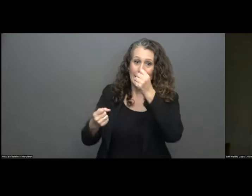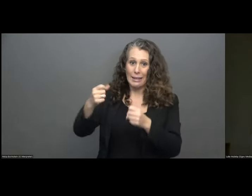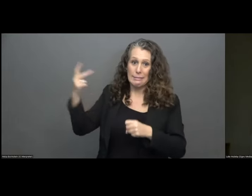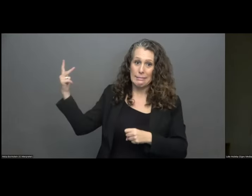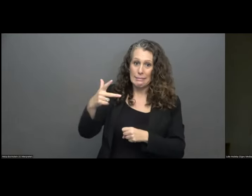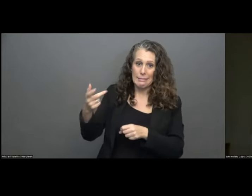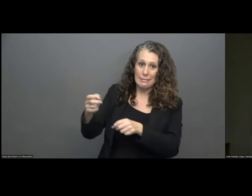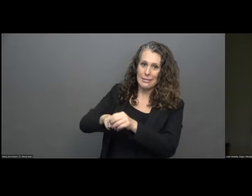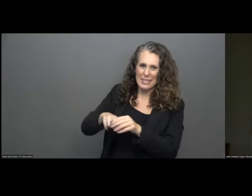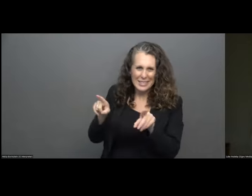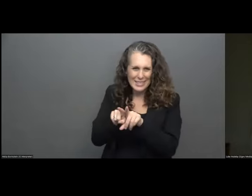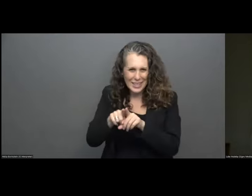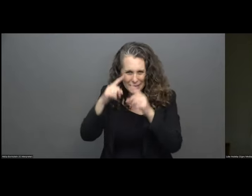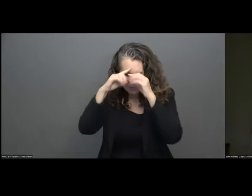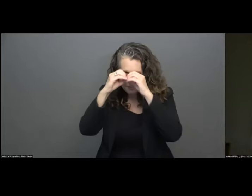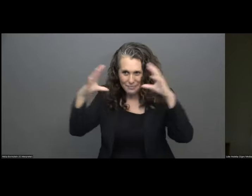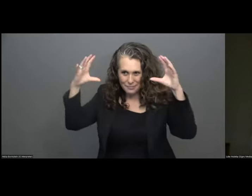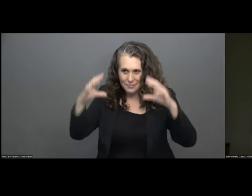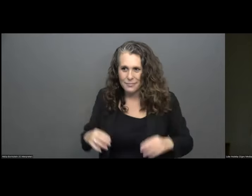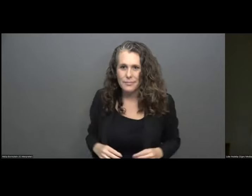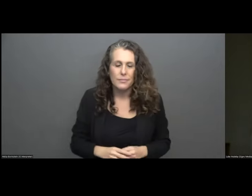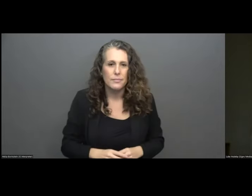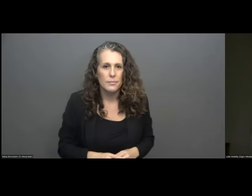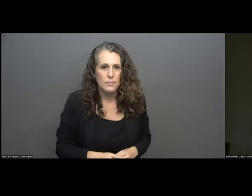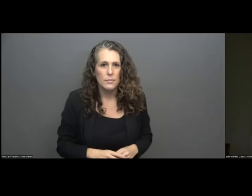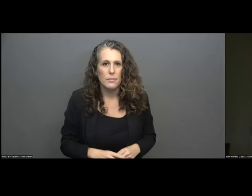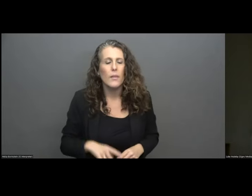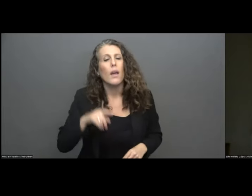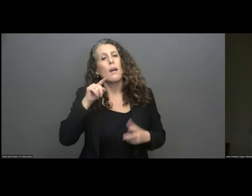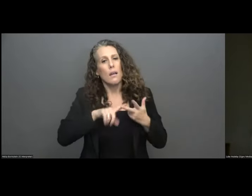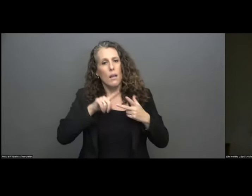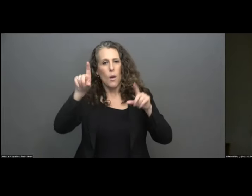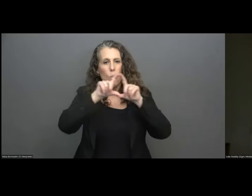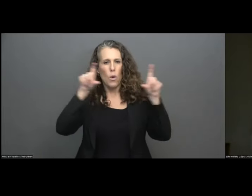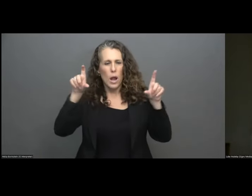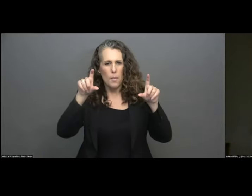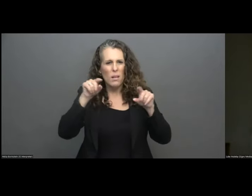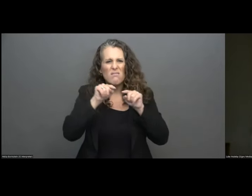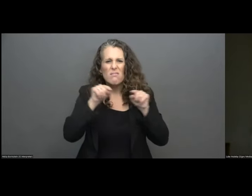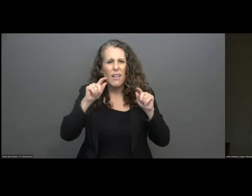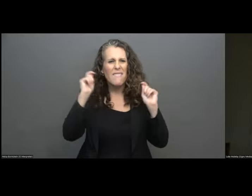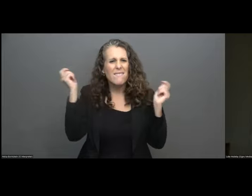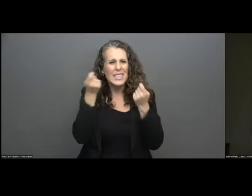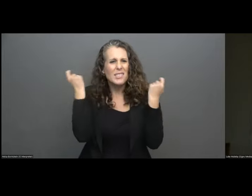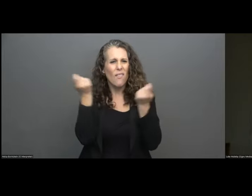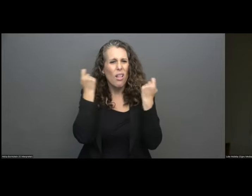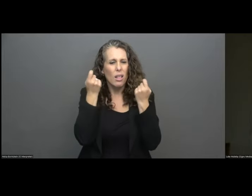we have is an outreach program called high festival. It is a festival that enables persons